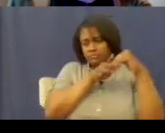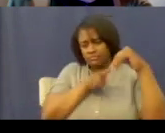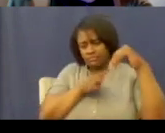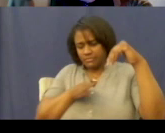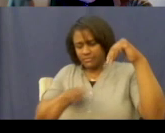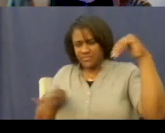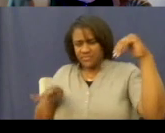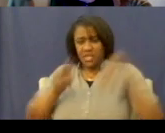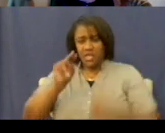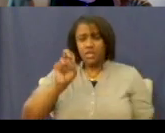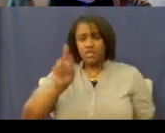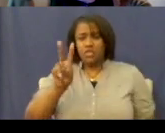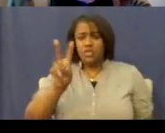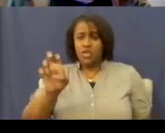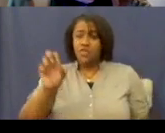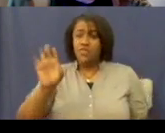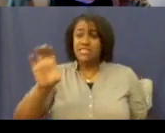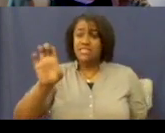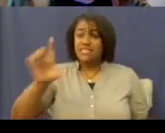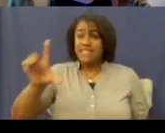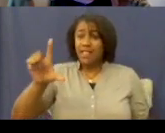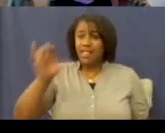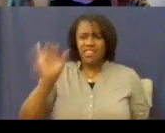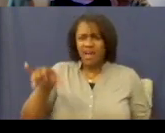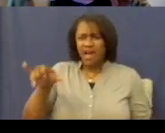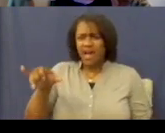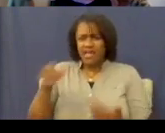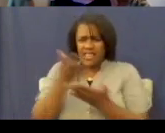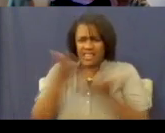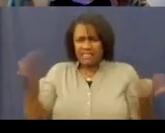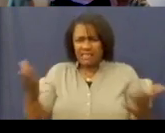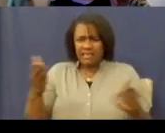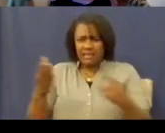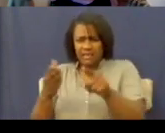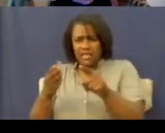And that substance that sits on the outside of the axon